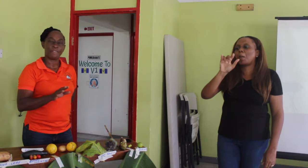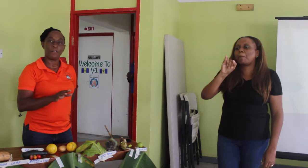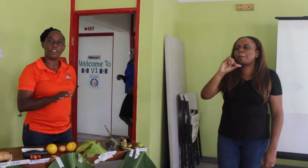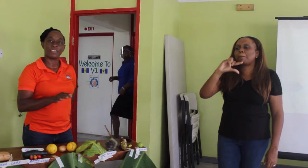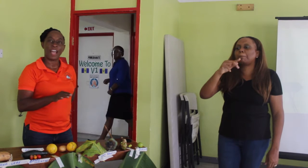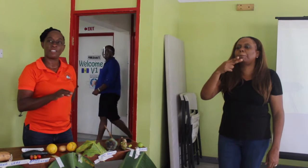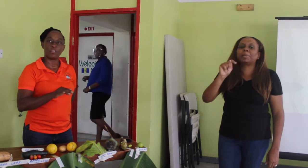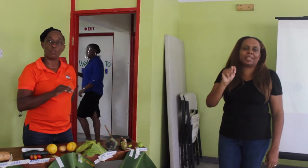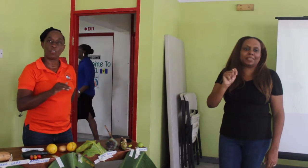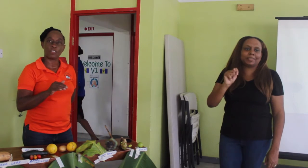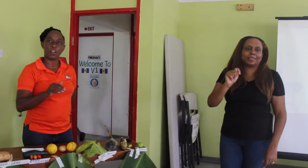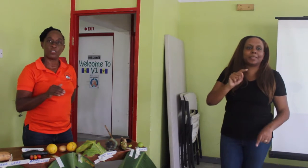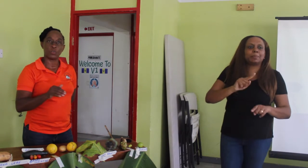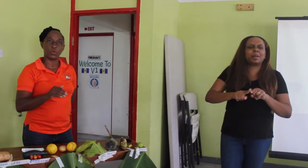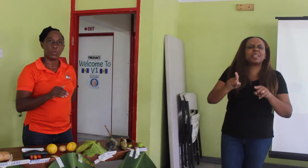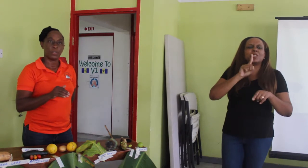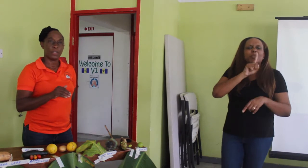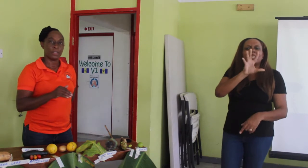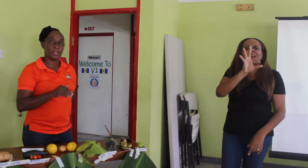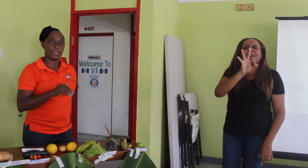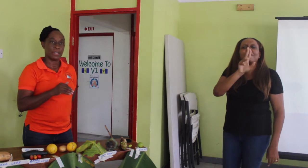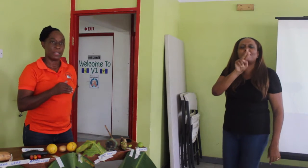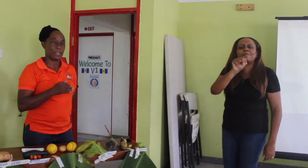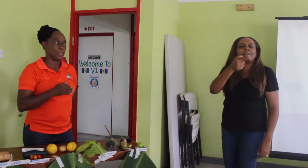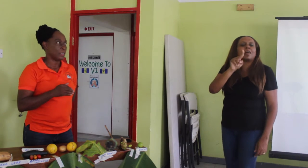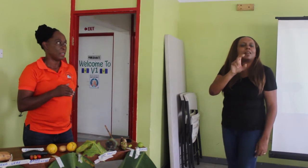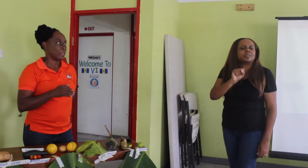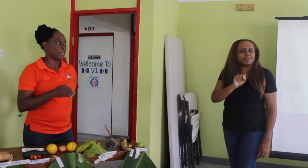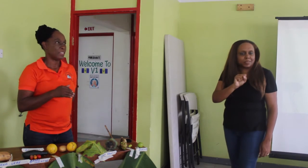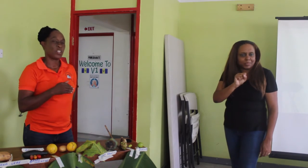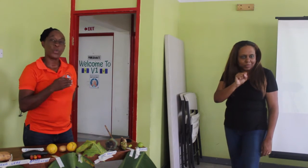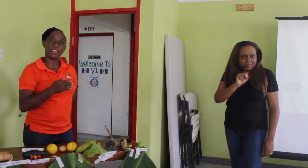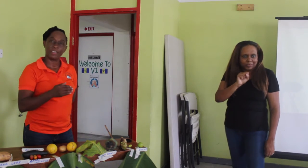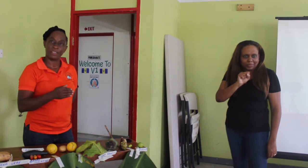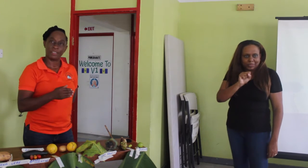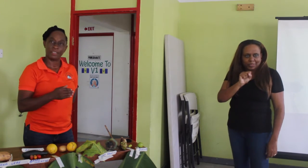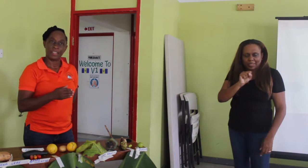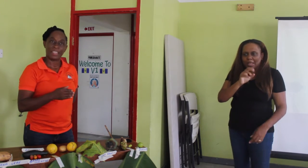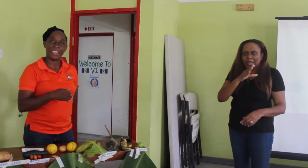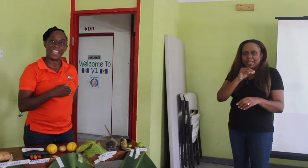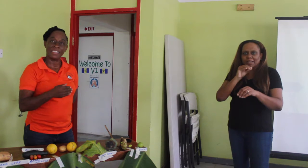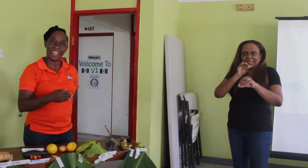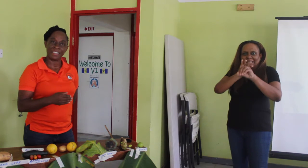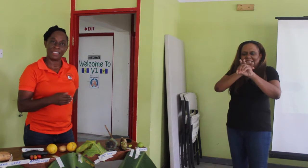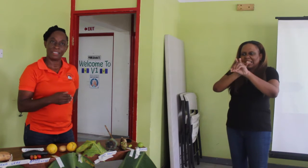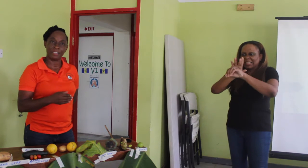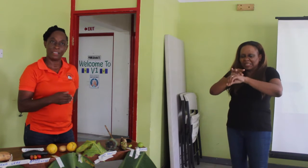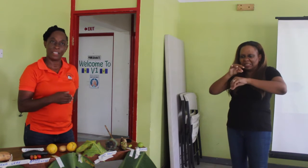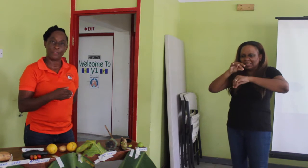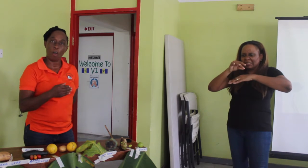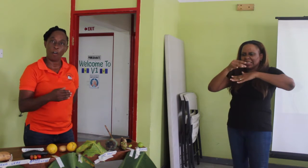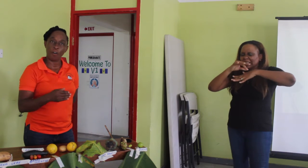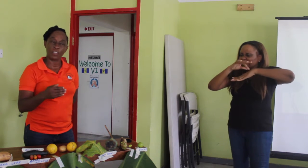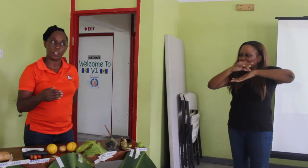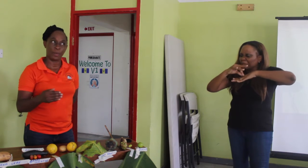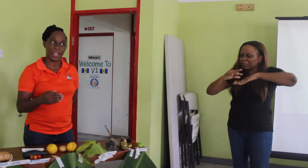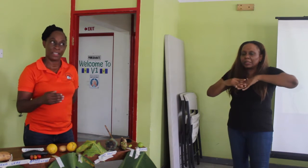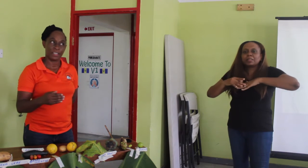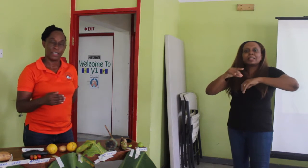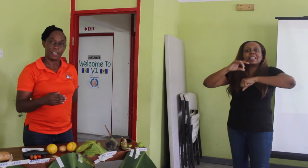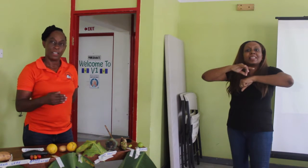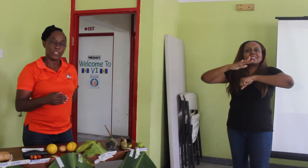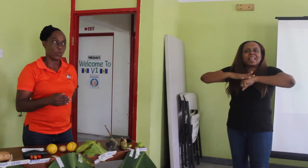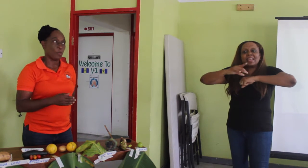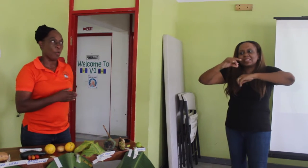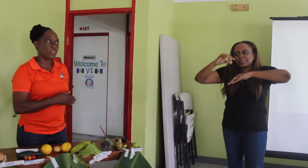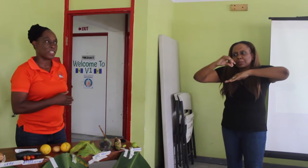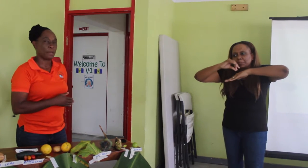fungus actually grows onto the secretions that the insects get off onto the plant so most times